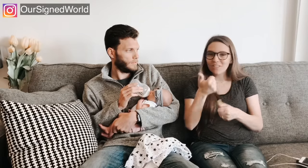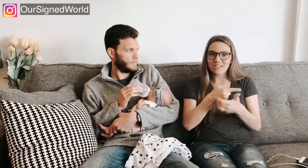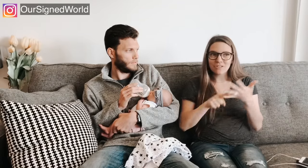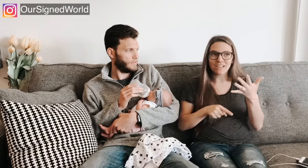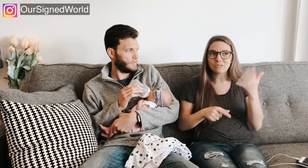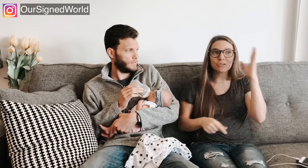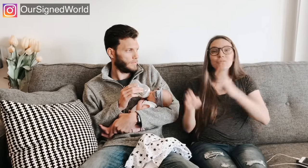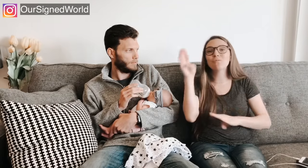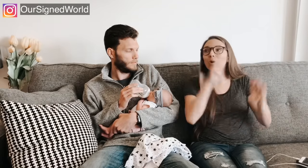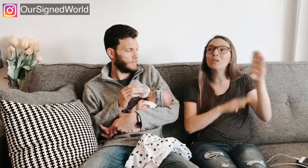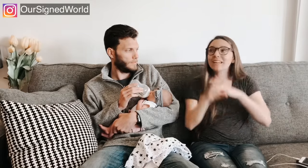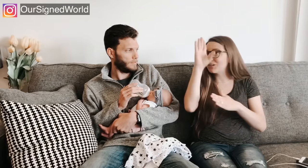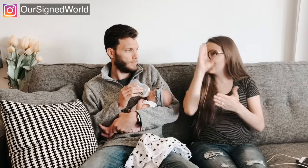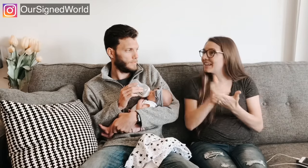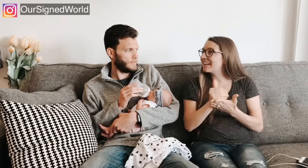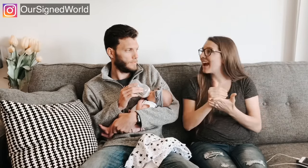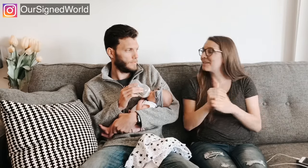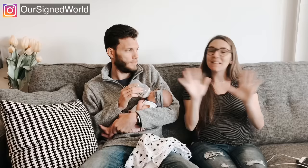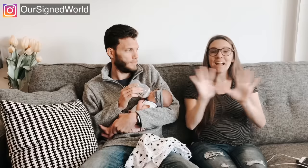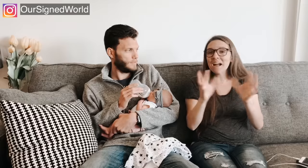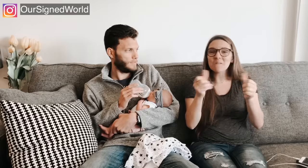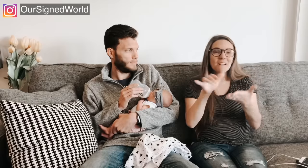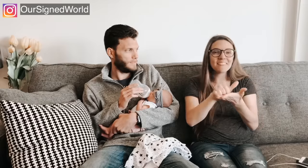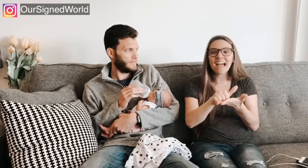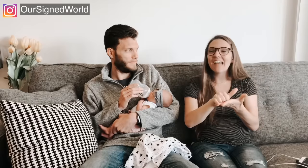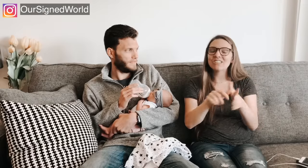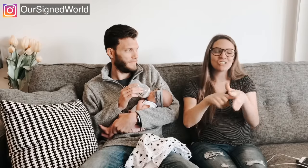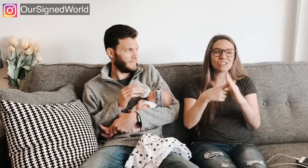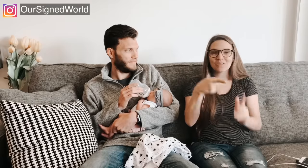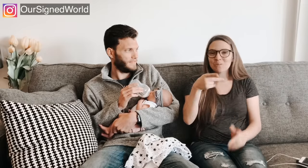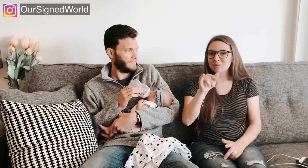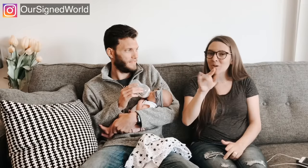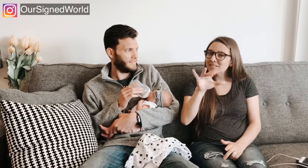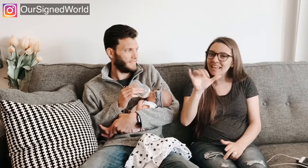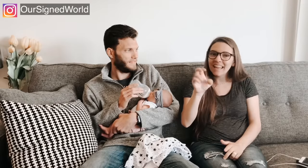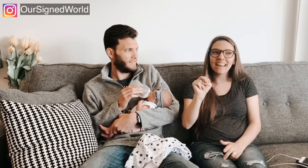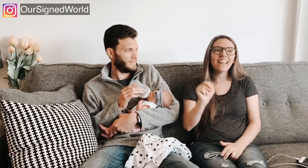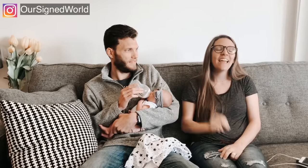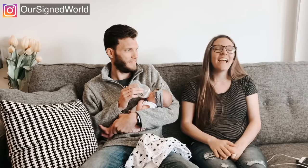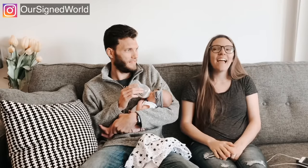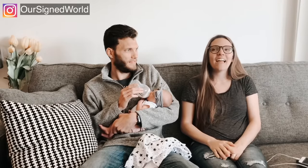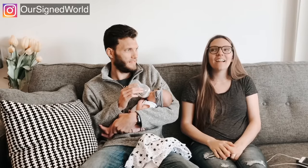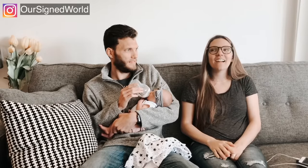other things. I started worrying and freaking out and I'm like I don't want that! Let's just start the pitocin.